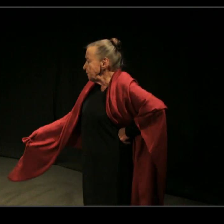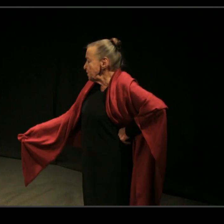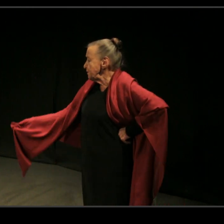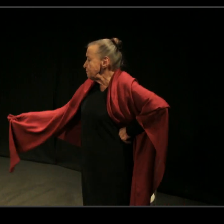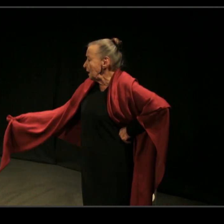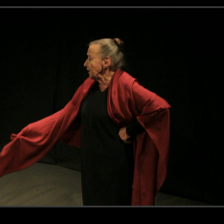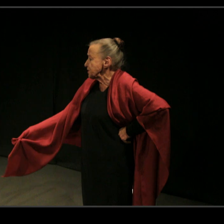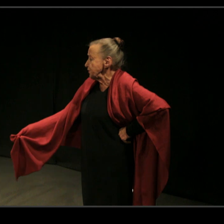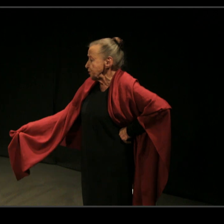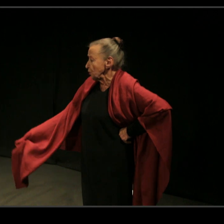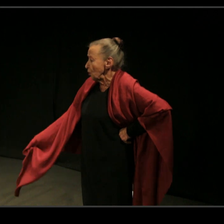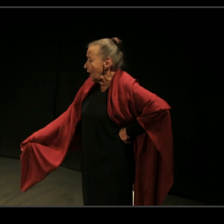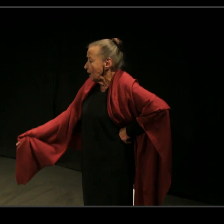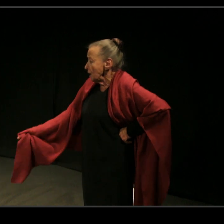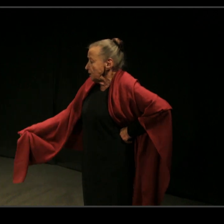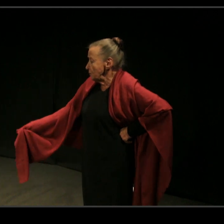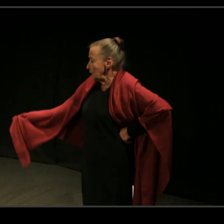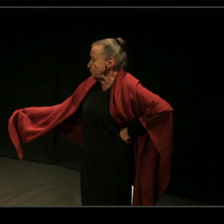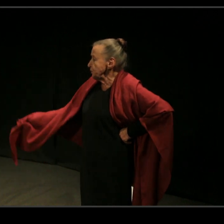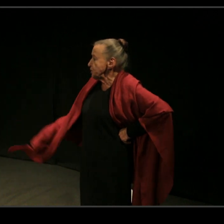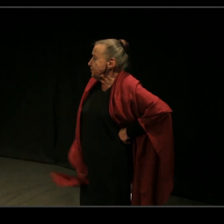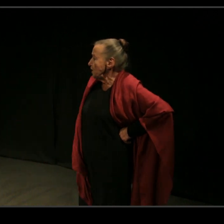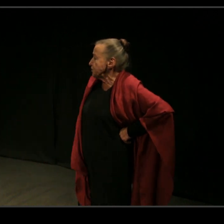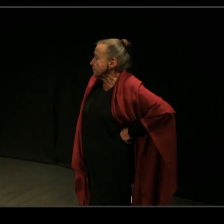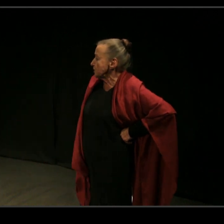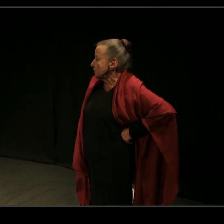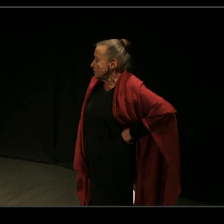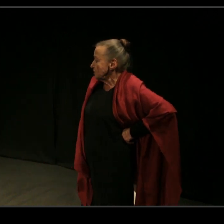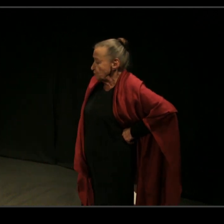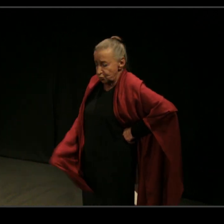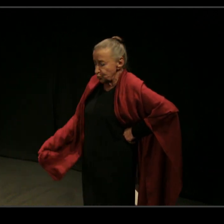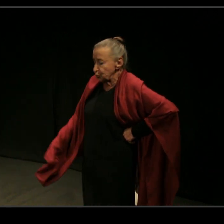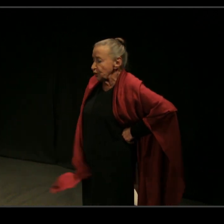why not paint these trees of ours that are growing all about you?